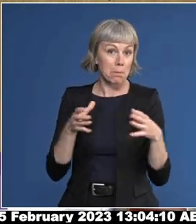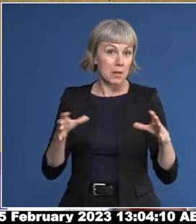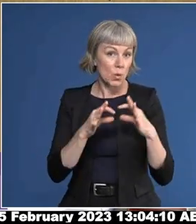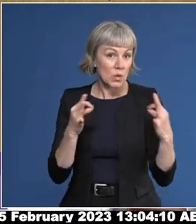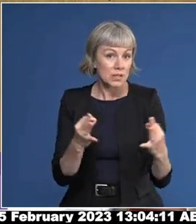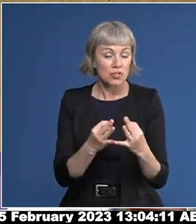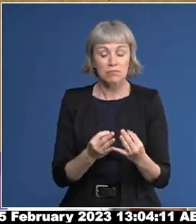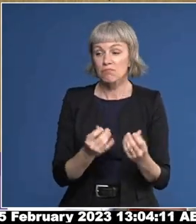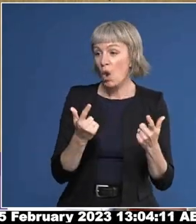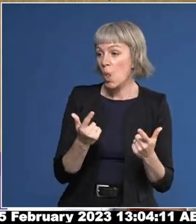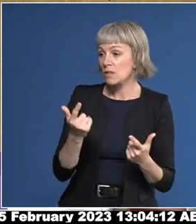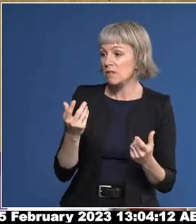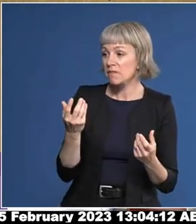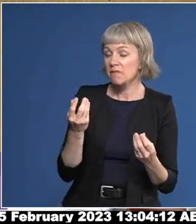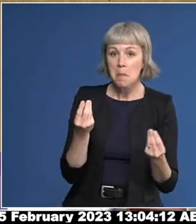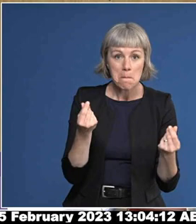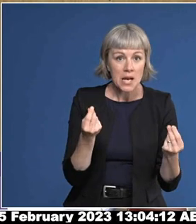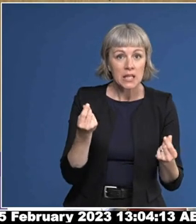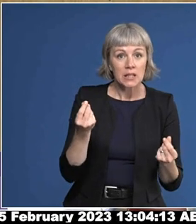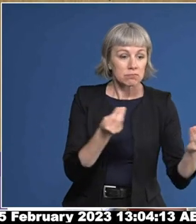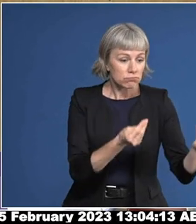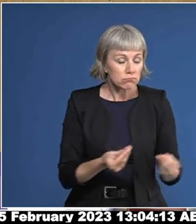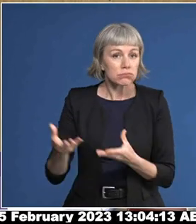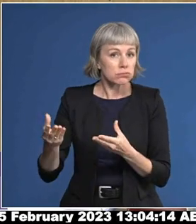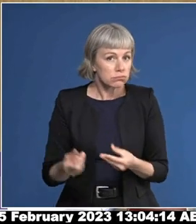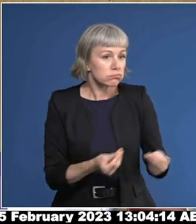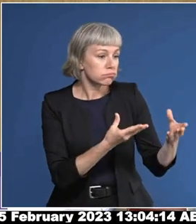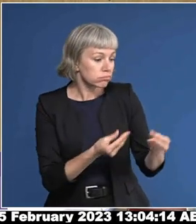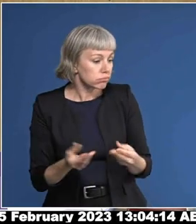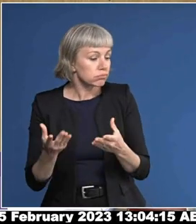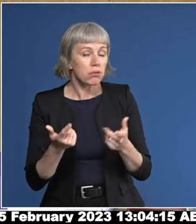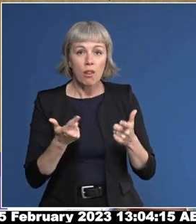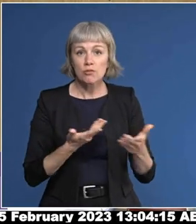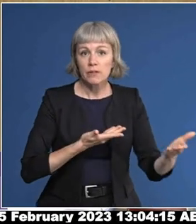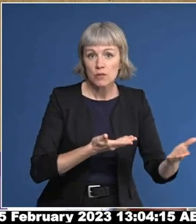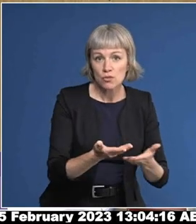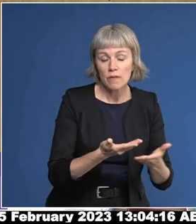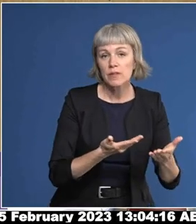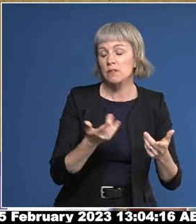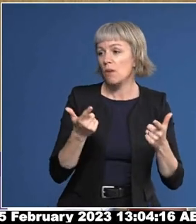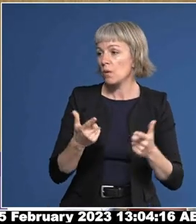services. We've been talking about representation of people with disability on